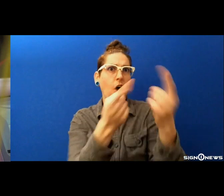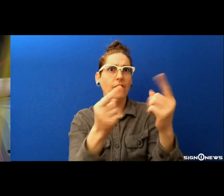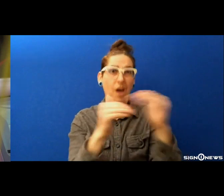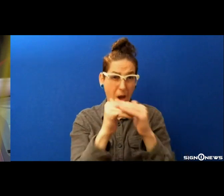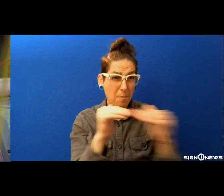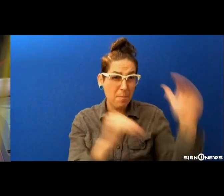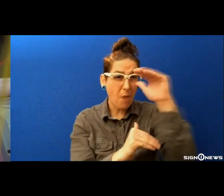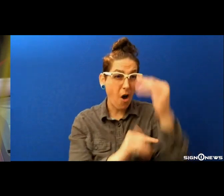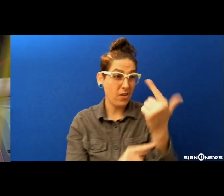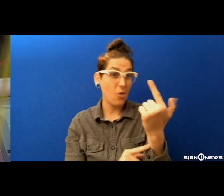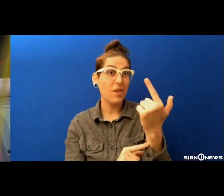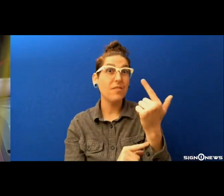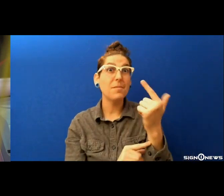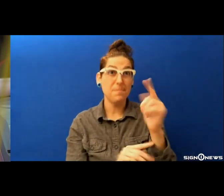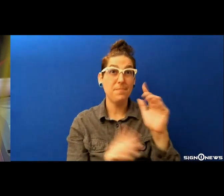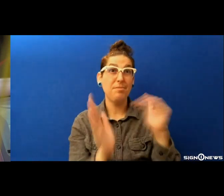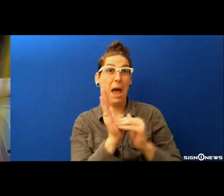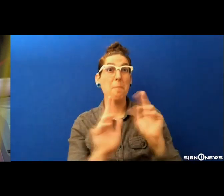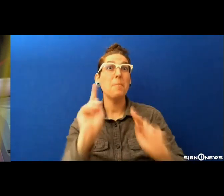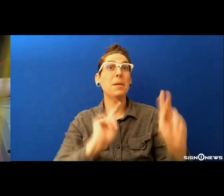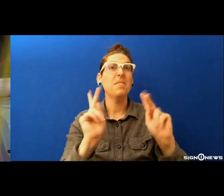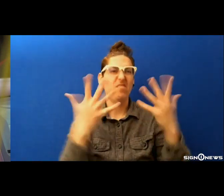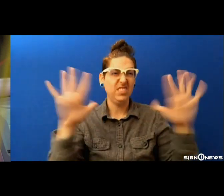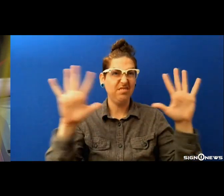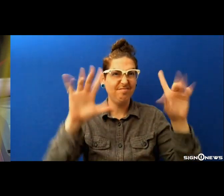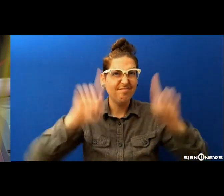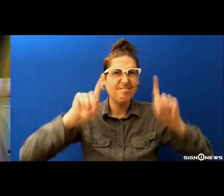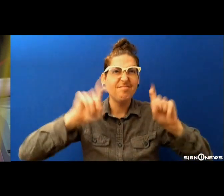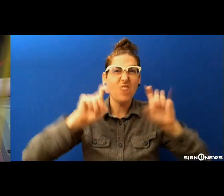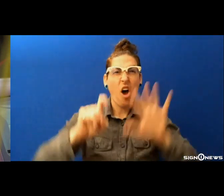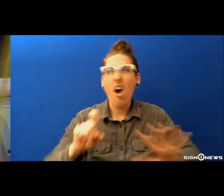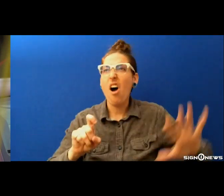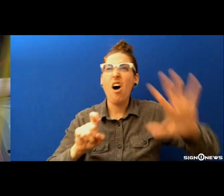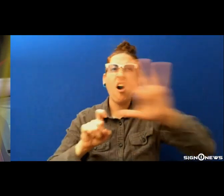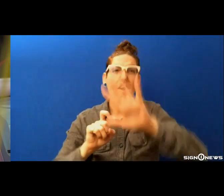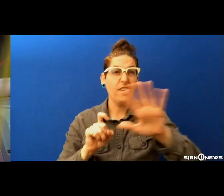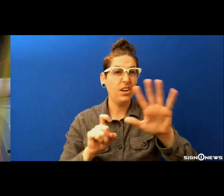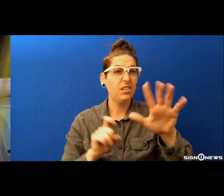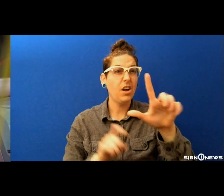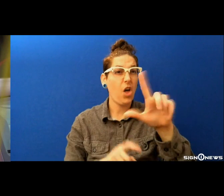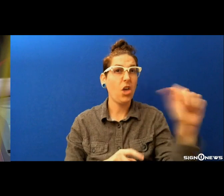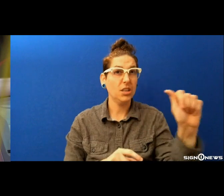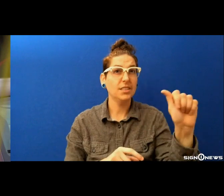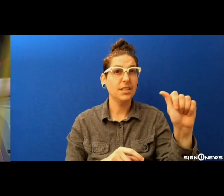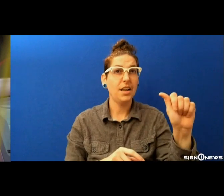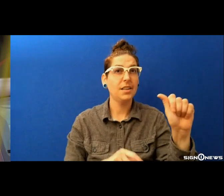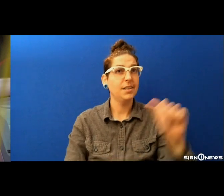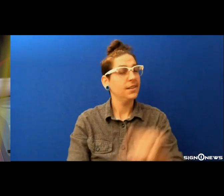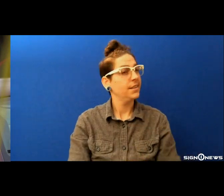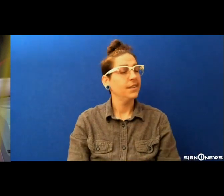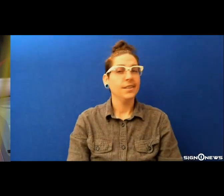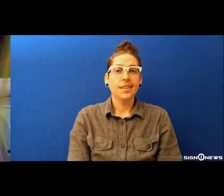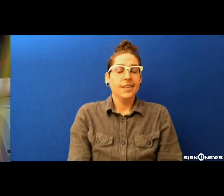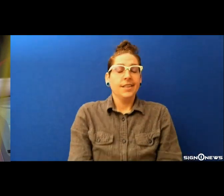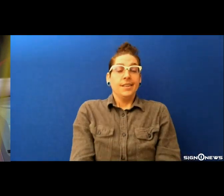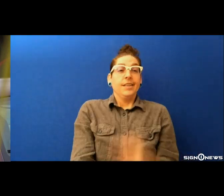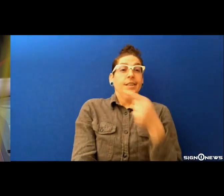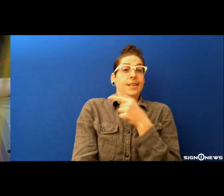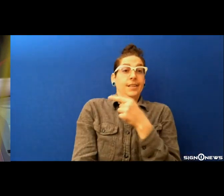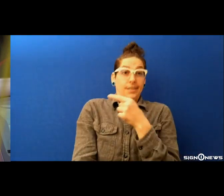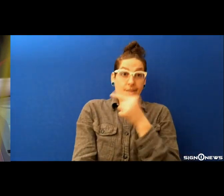So far more than 21,000 people have been tested statewide.